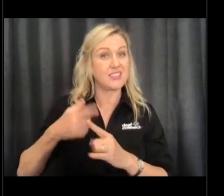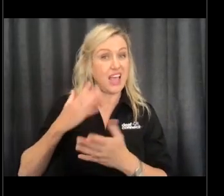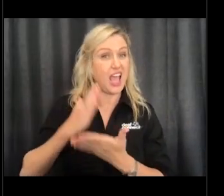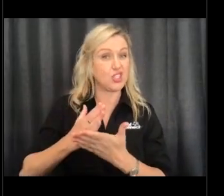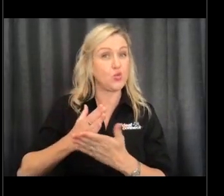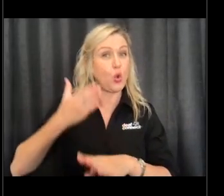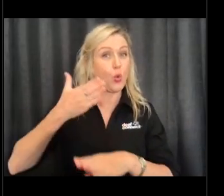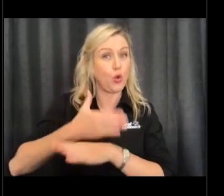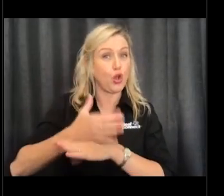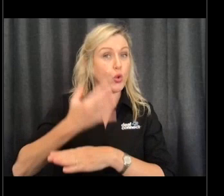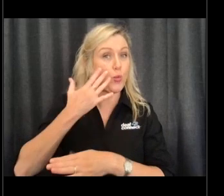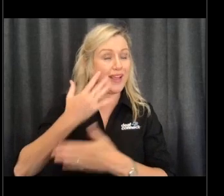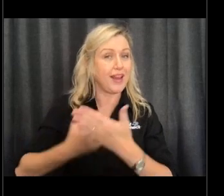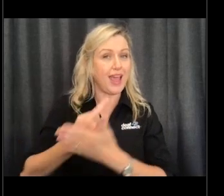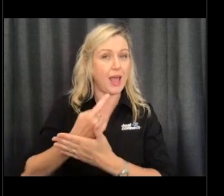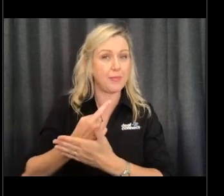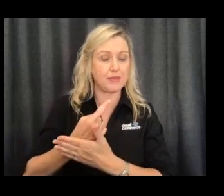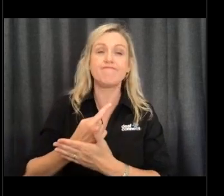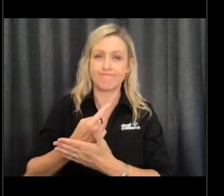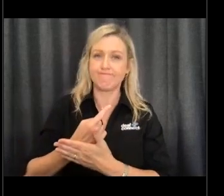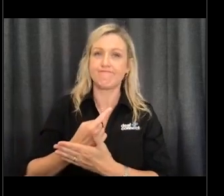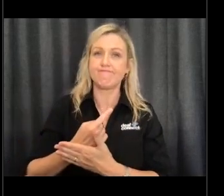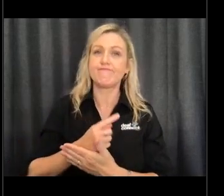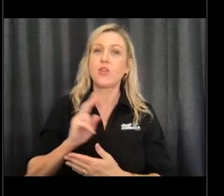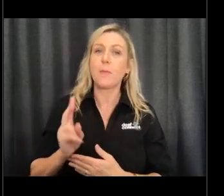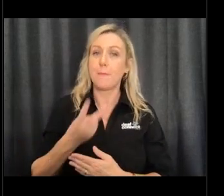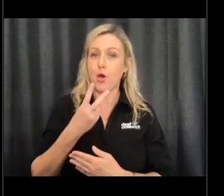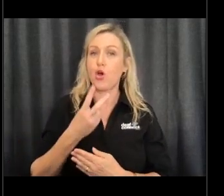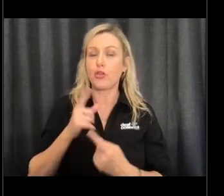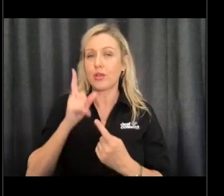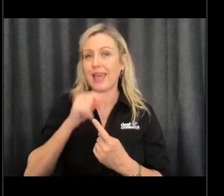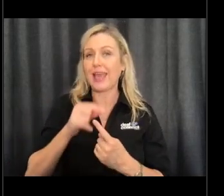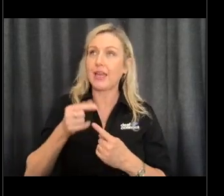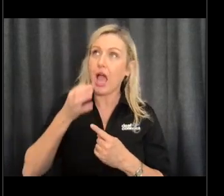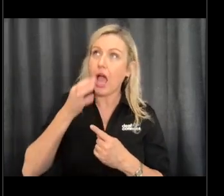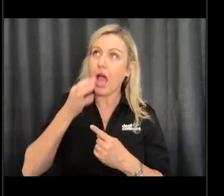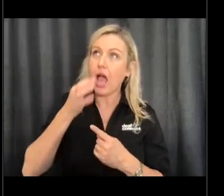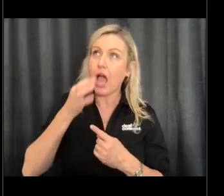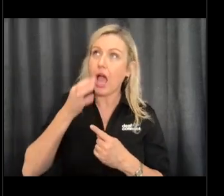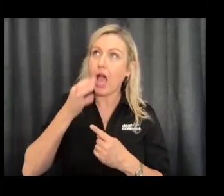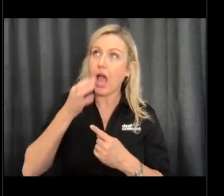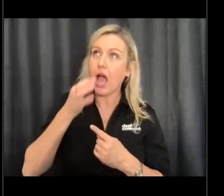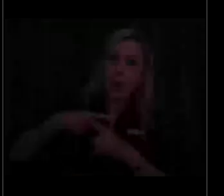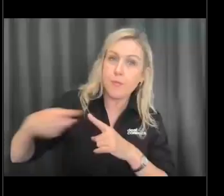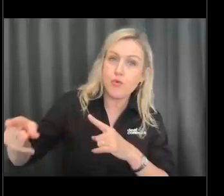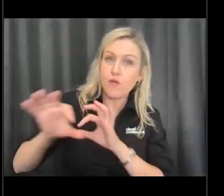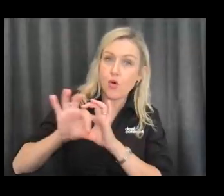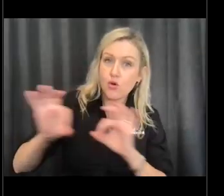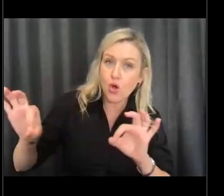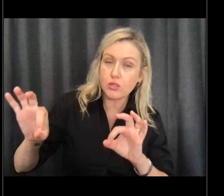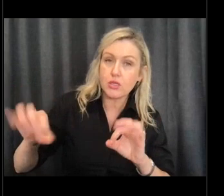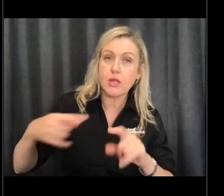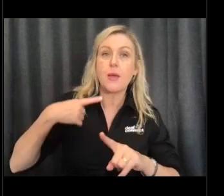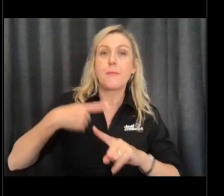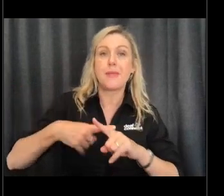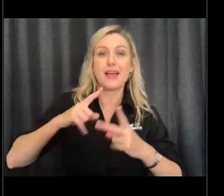Both of those are delays worth talking to a lawyer about and I think it's reasonable to have that conversation. Definitely.